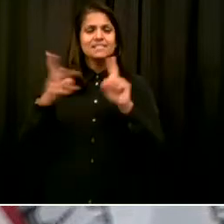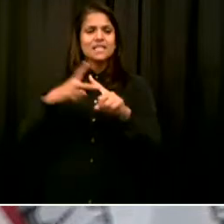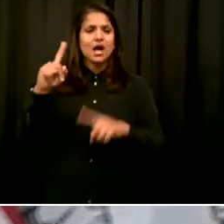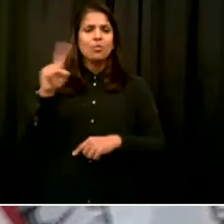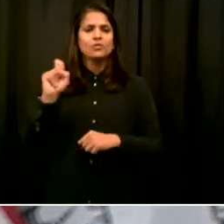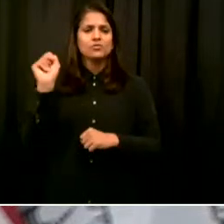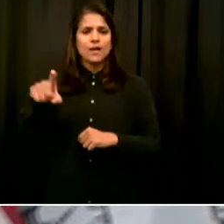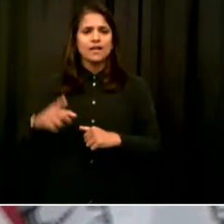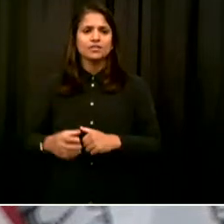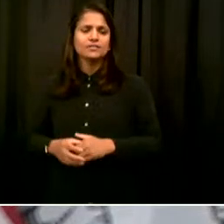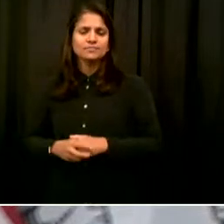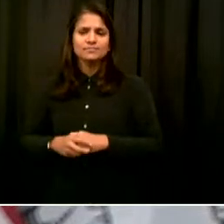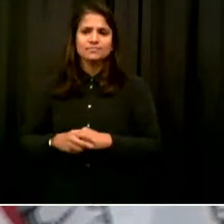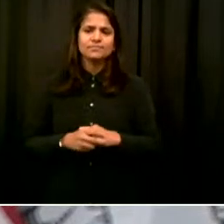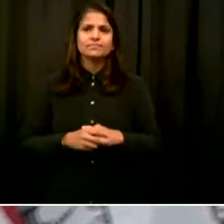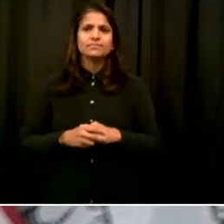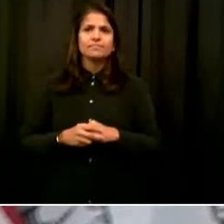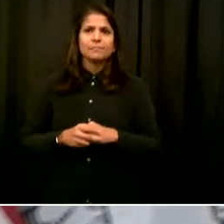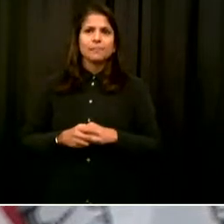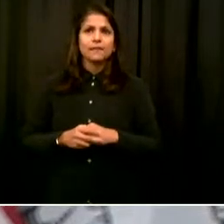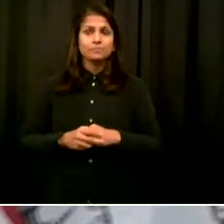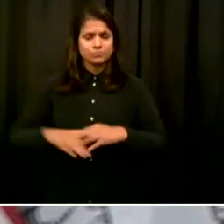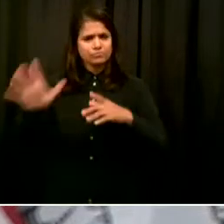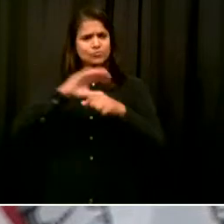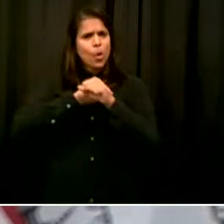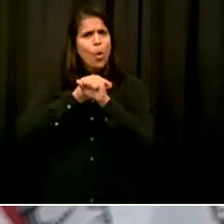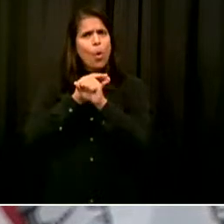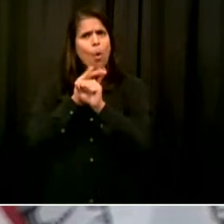THANK YOU U R FOMENTIONING THAT